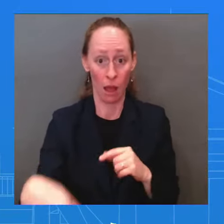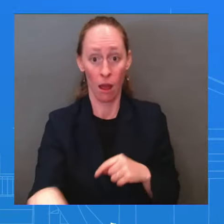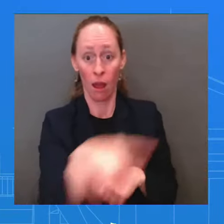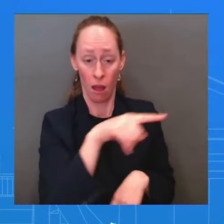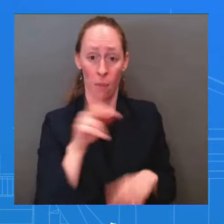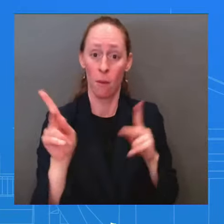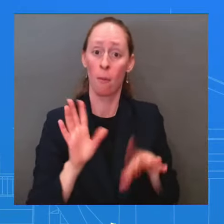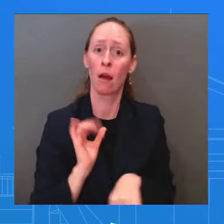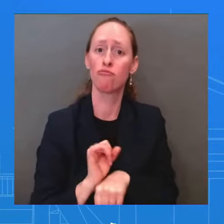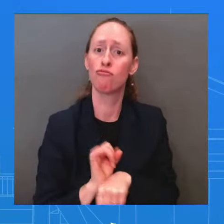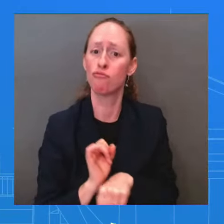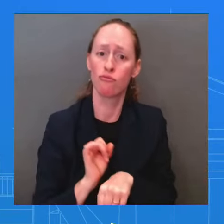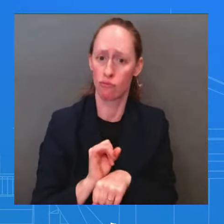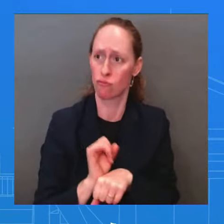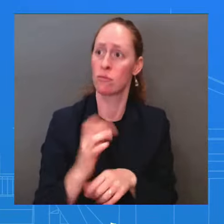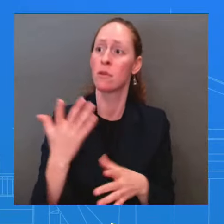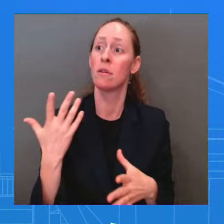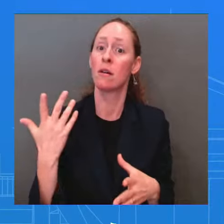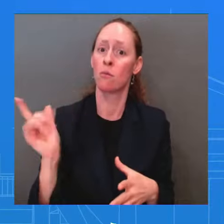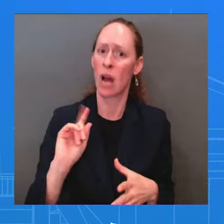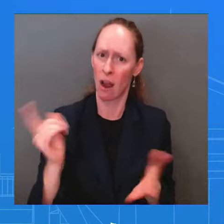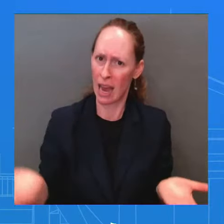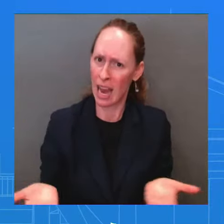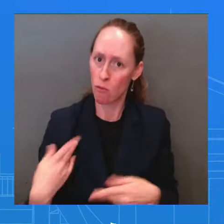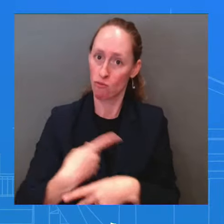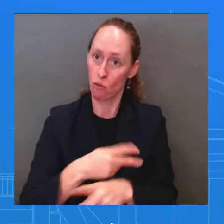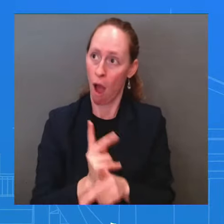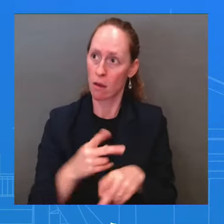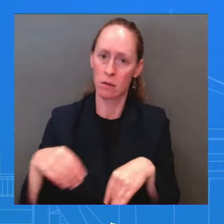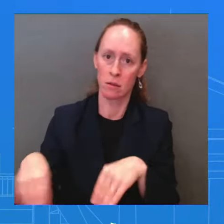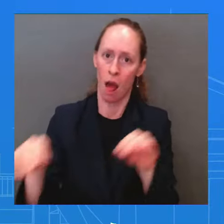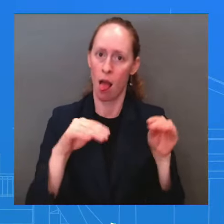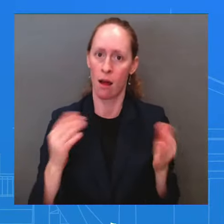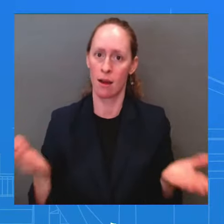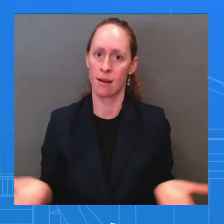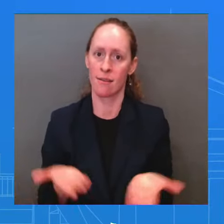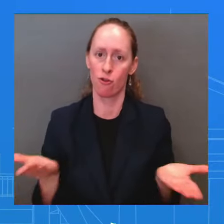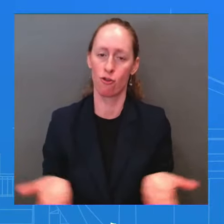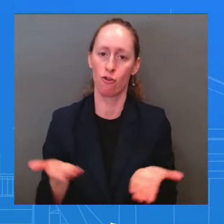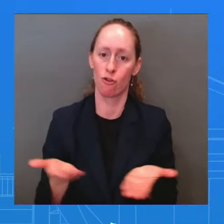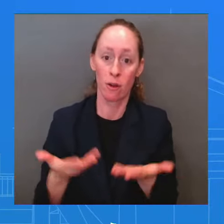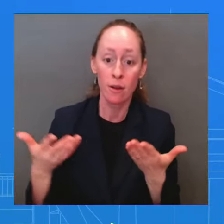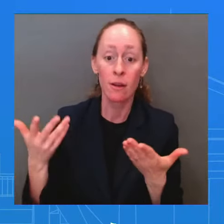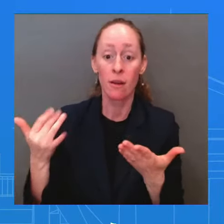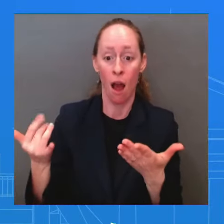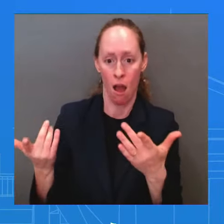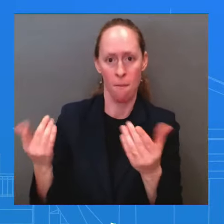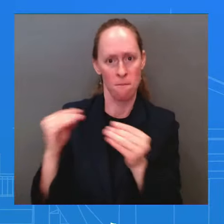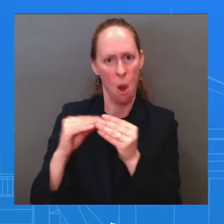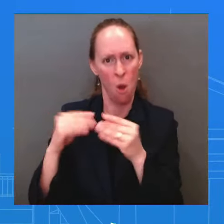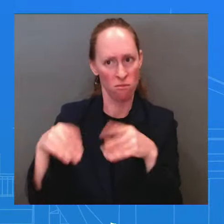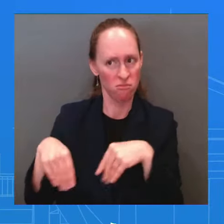EV -- EV sales, if you look at it, hit a record high last quarter, increased by nearly 50 percent from the same time last year.